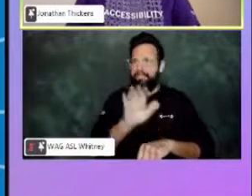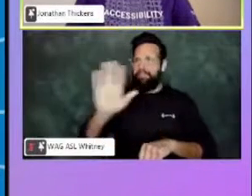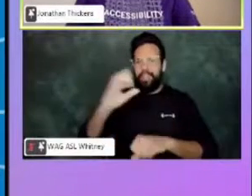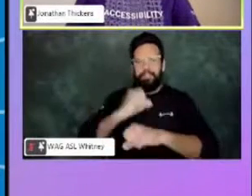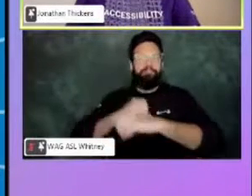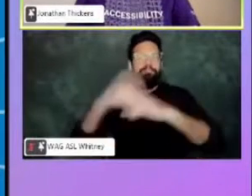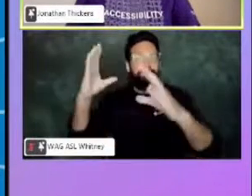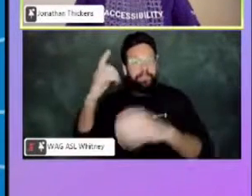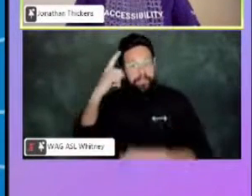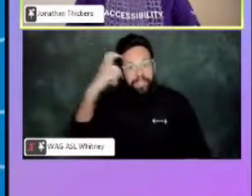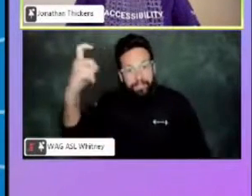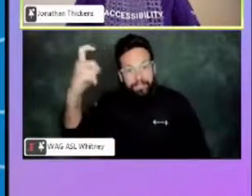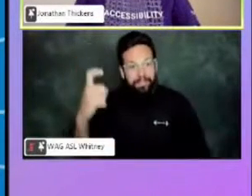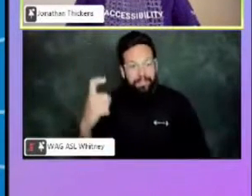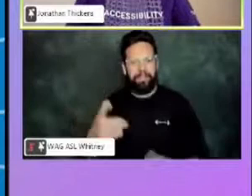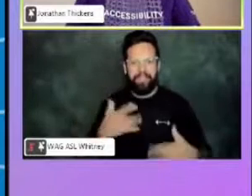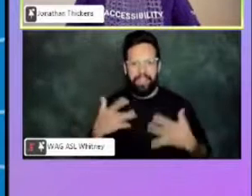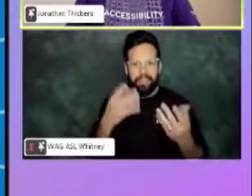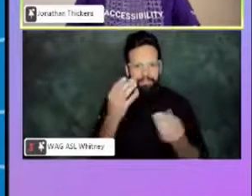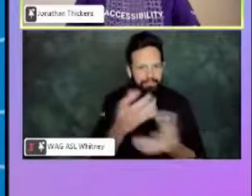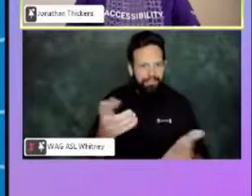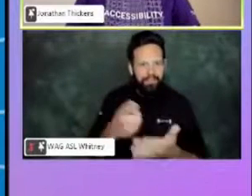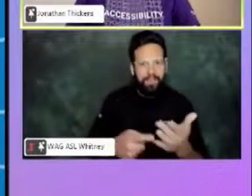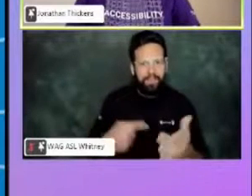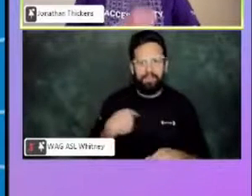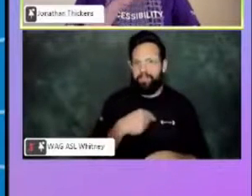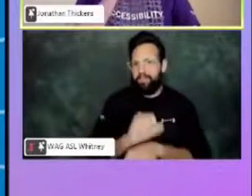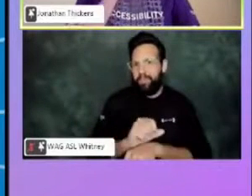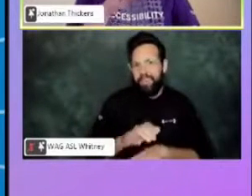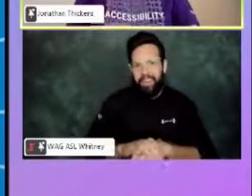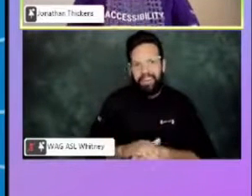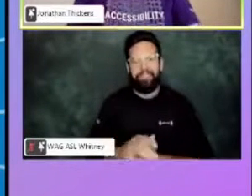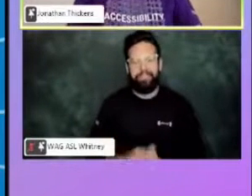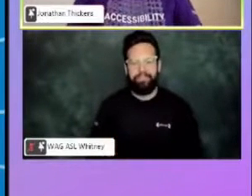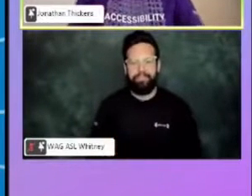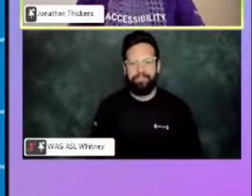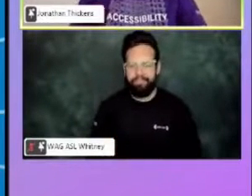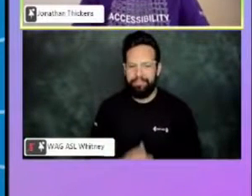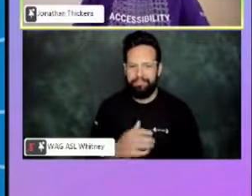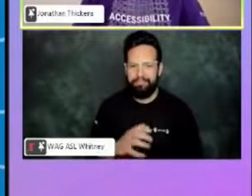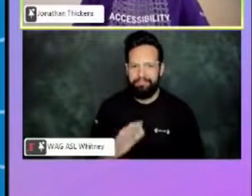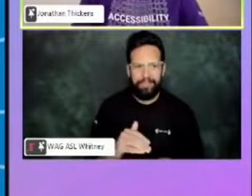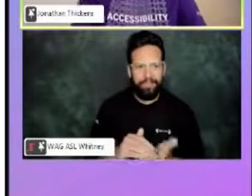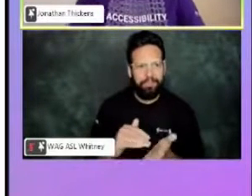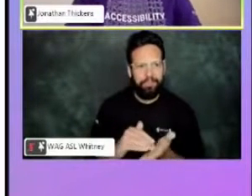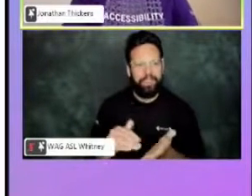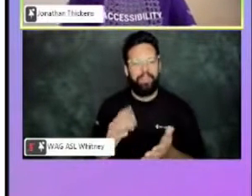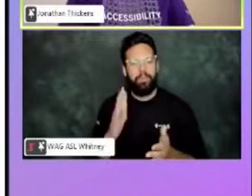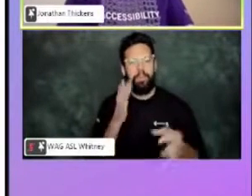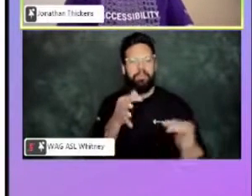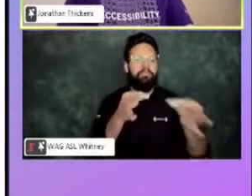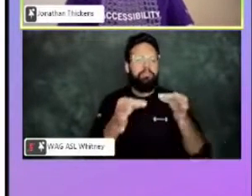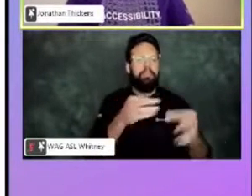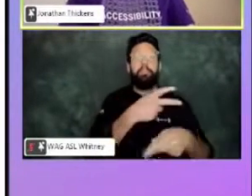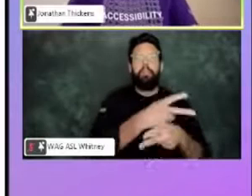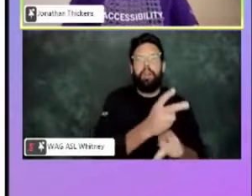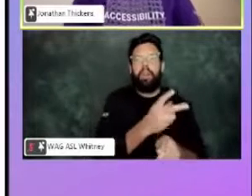Without further ado, let's jump into what this new platform is about, excuse me, and what problems it can solve. So first of all,